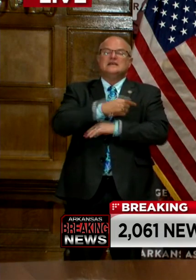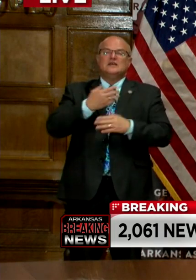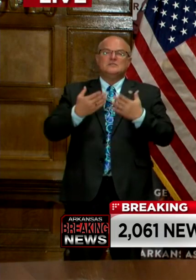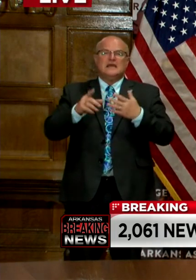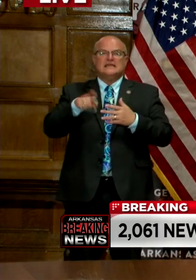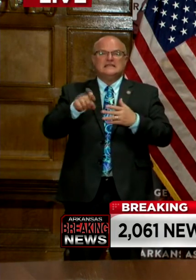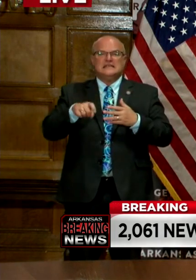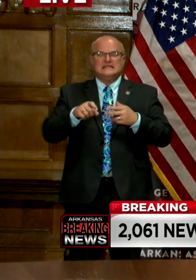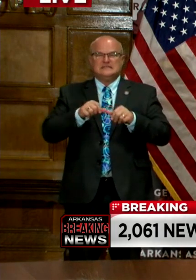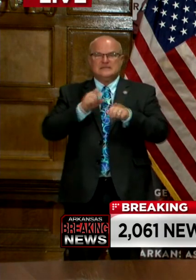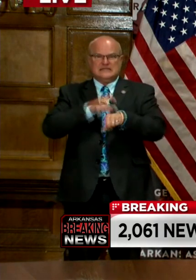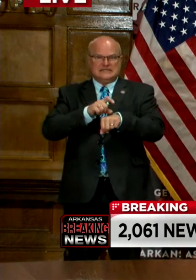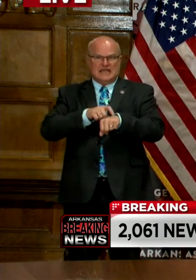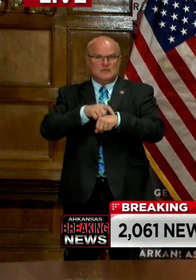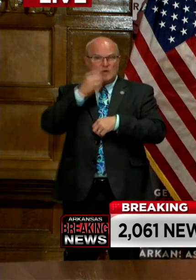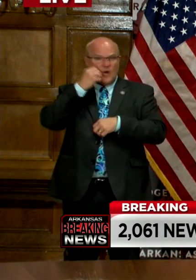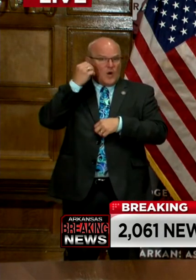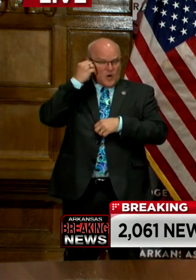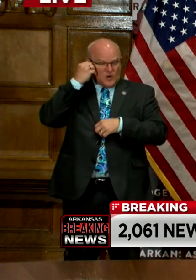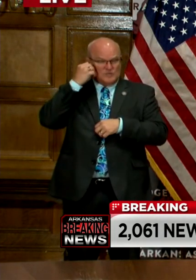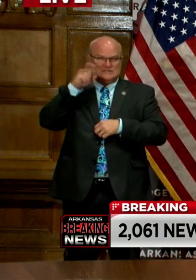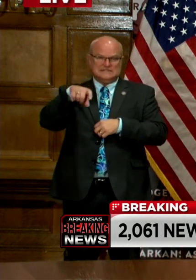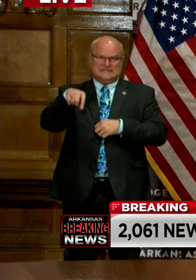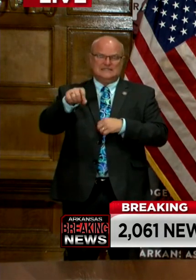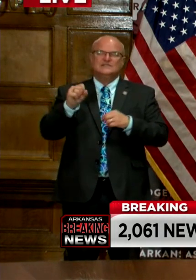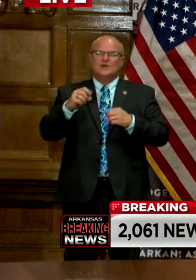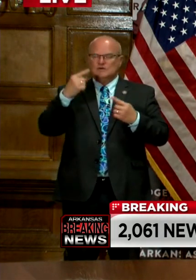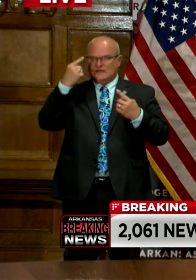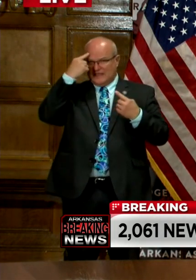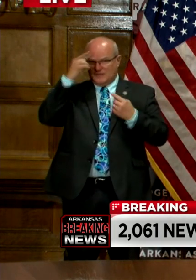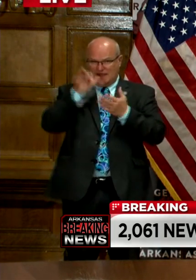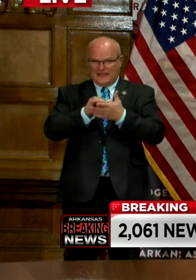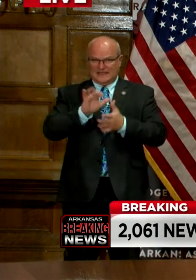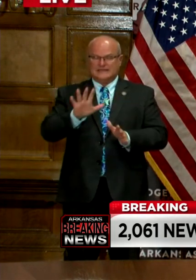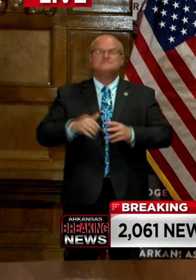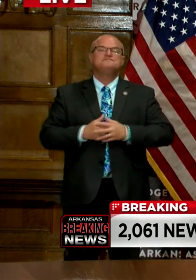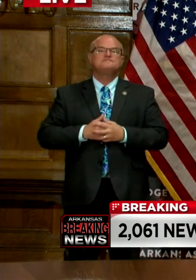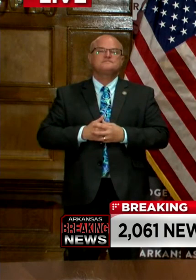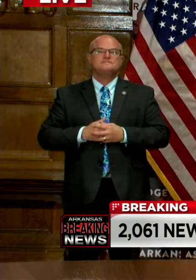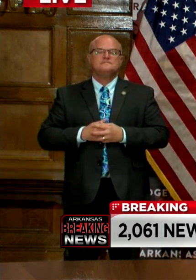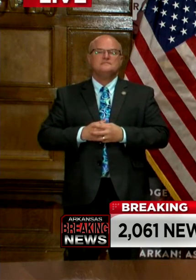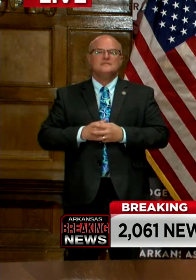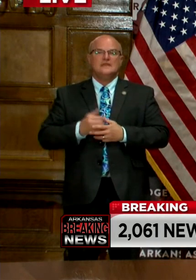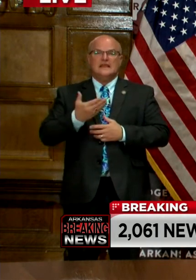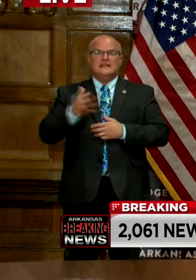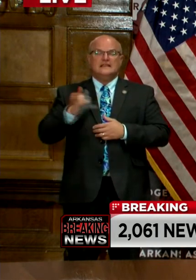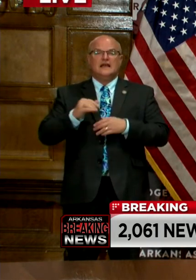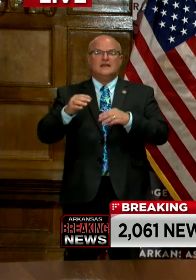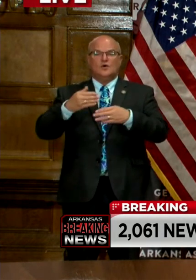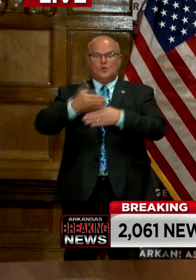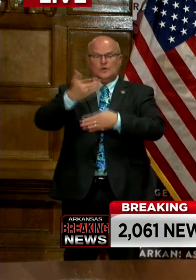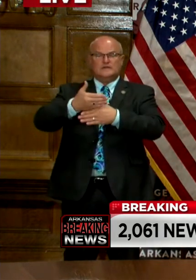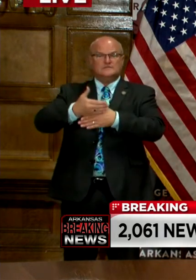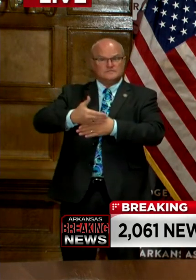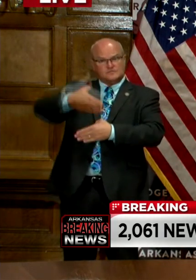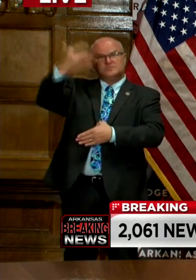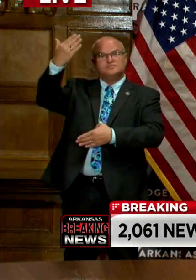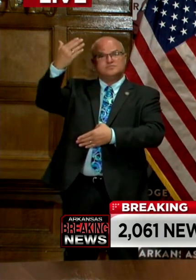QUARANTINED. IF THERE'S NO QUARANTINE ROOM YOU MAY NEED TO SPEND TIME IN YOUR HOME UNTIL THERE IS.